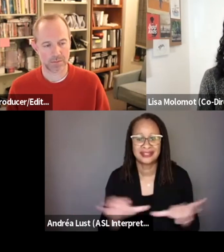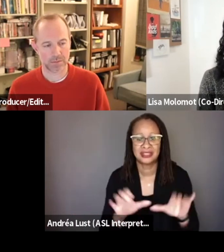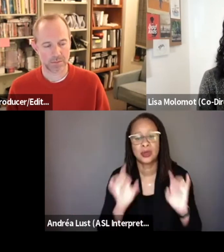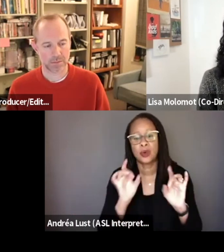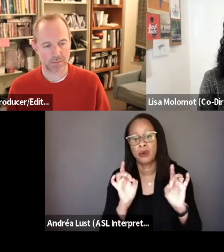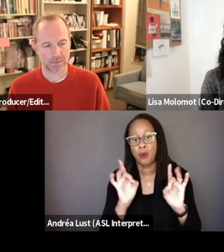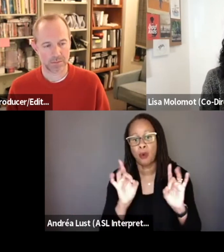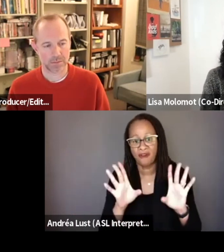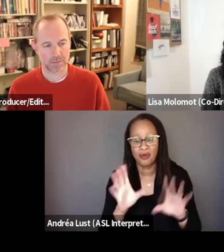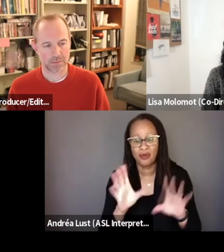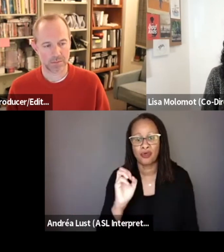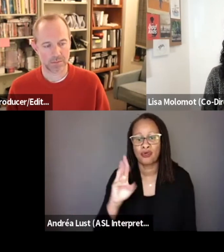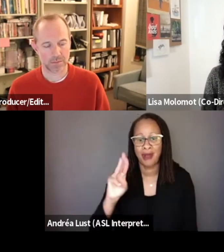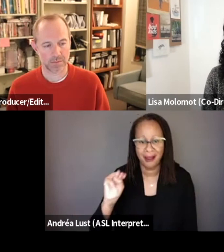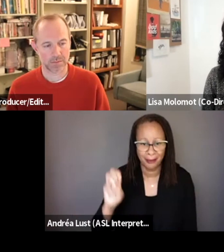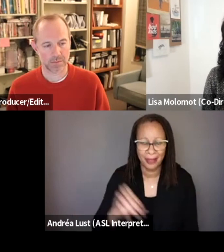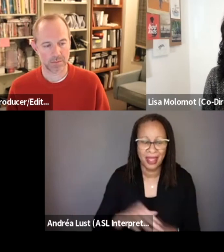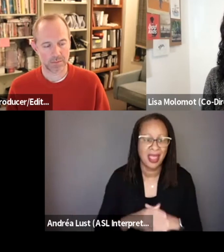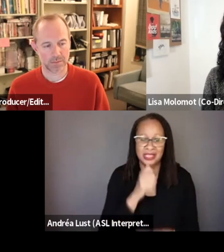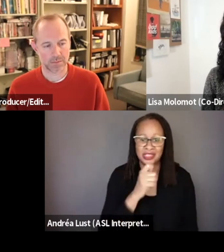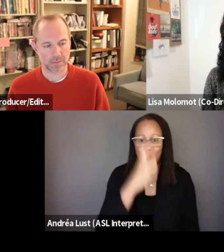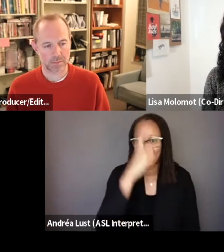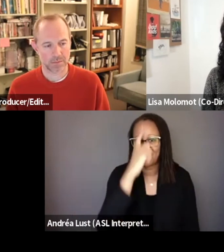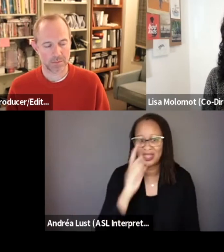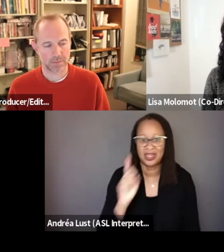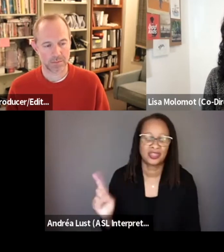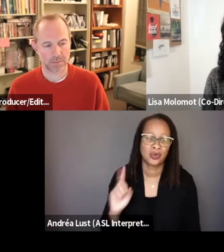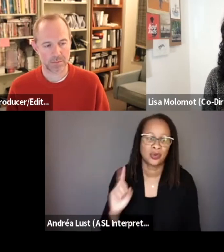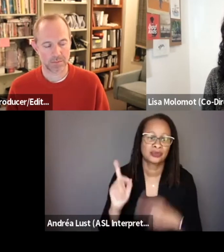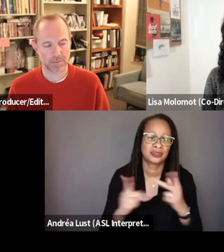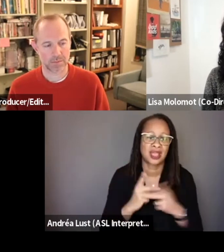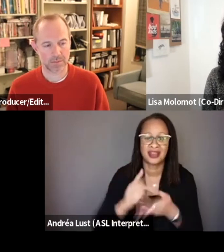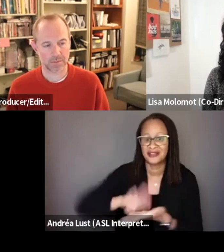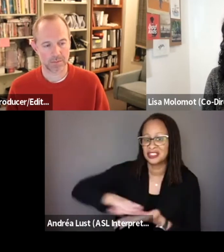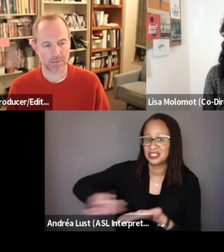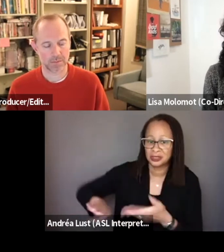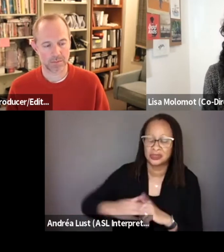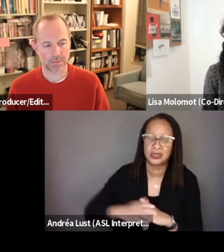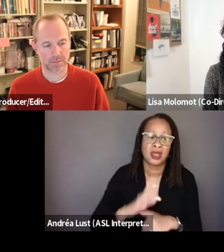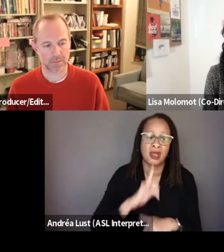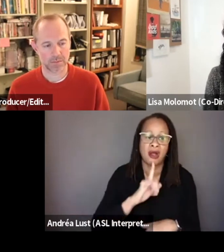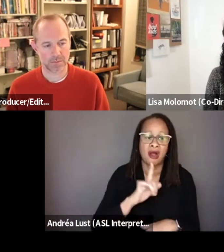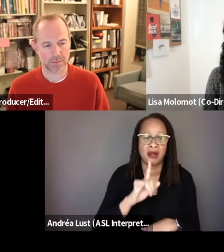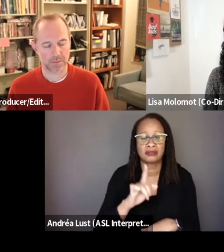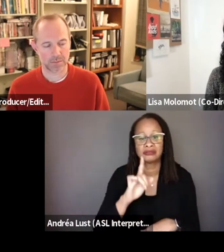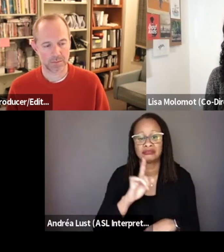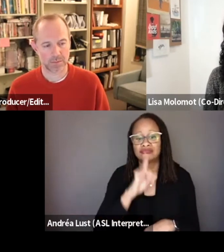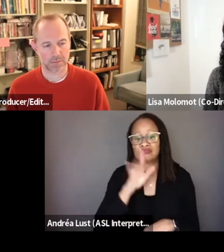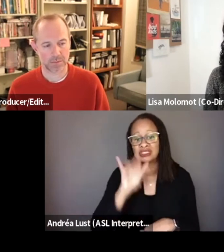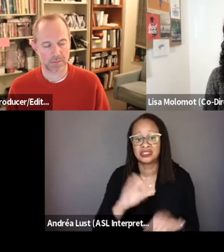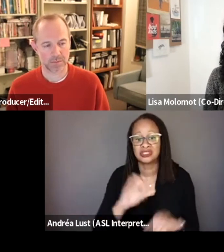I don't think those sorts of deportations are really, there's no reason for it.